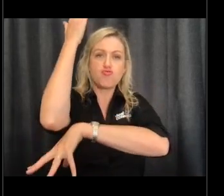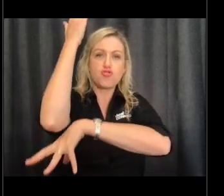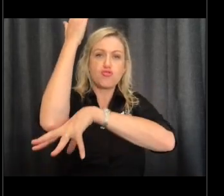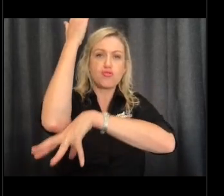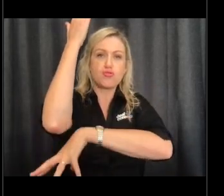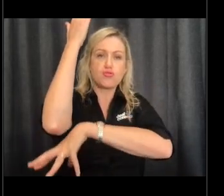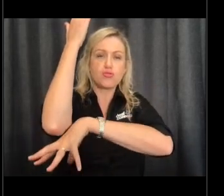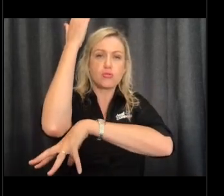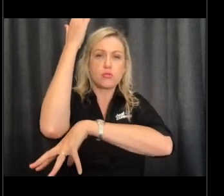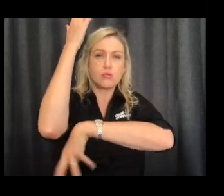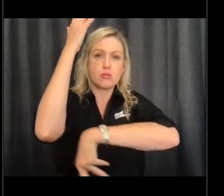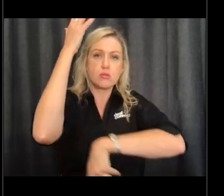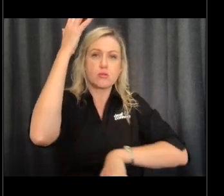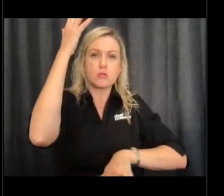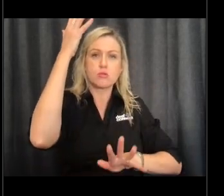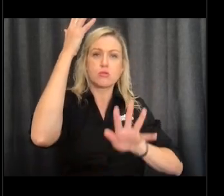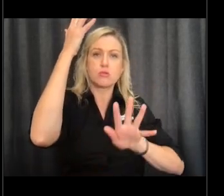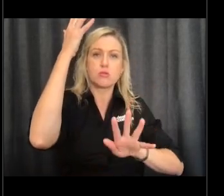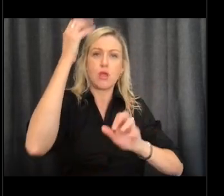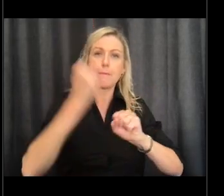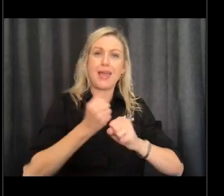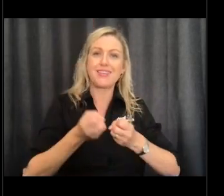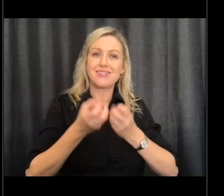damage otherwise they're healthy.